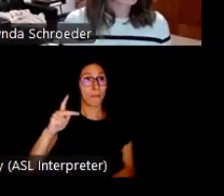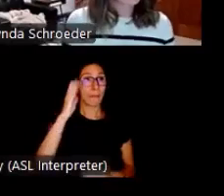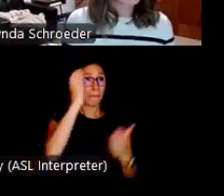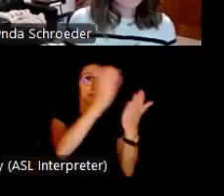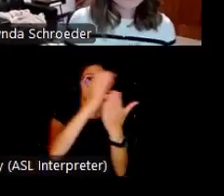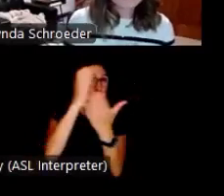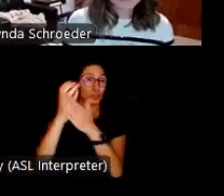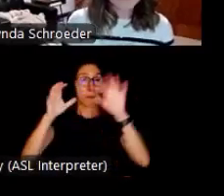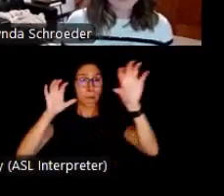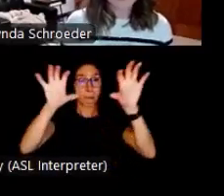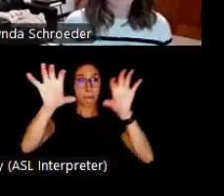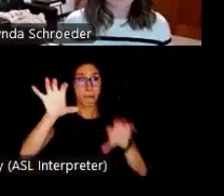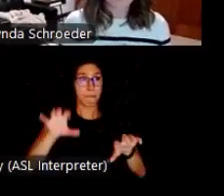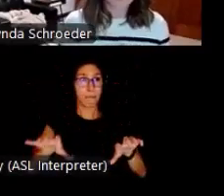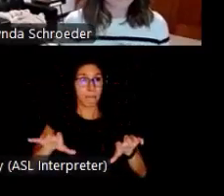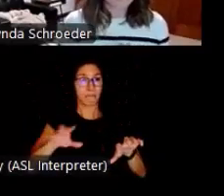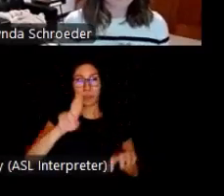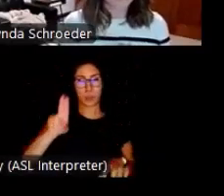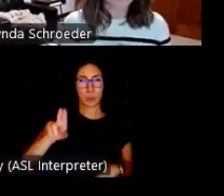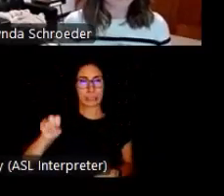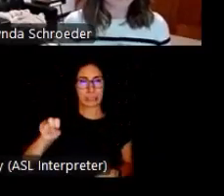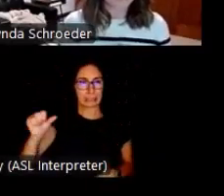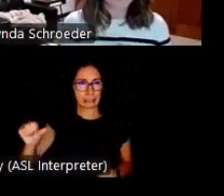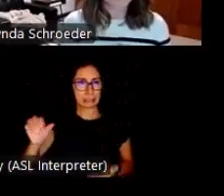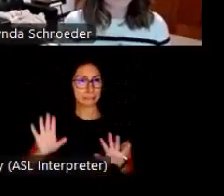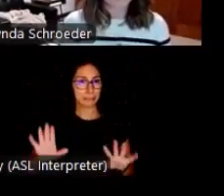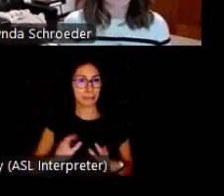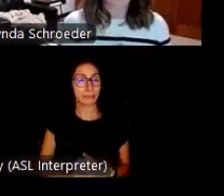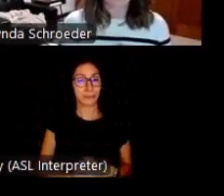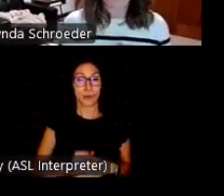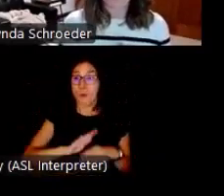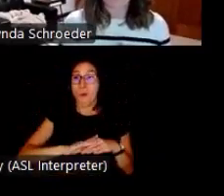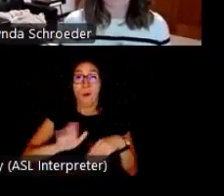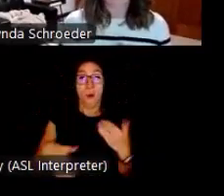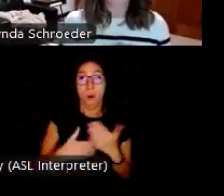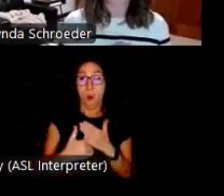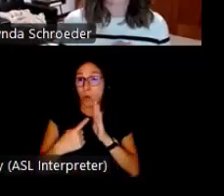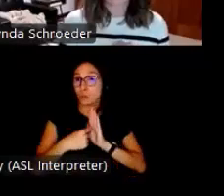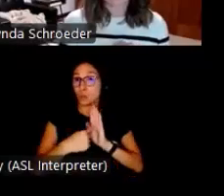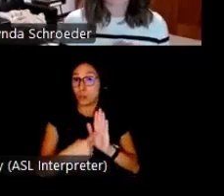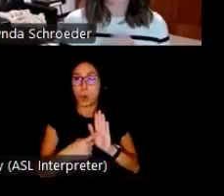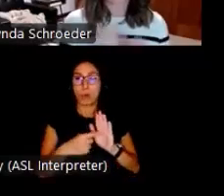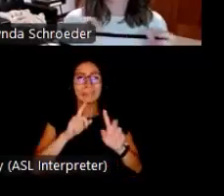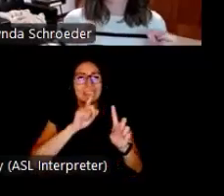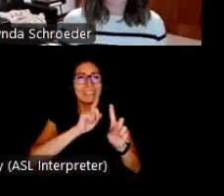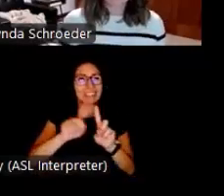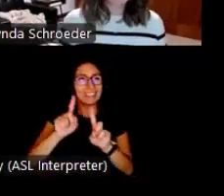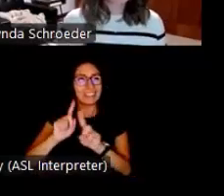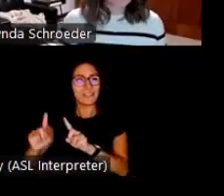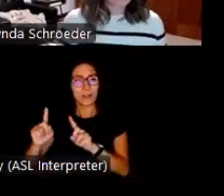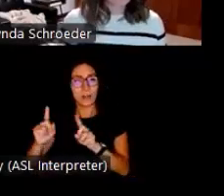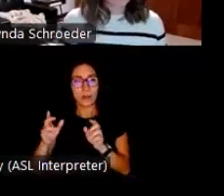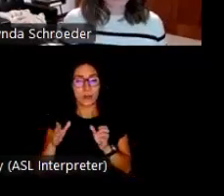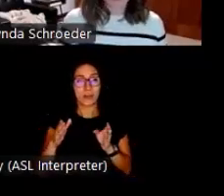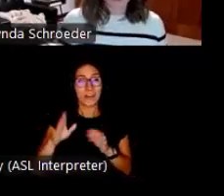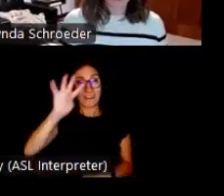All of them are representing designations of rural using different federal definitions